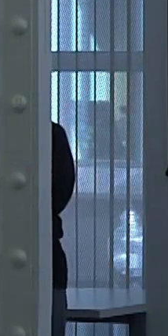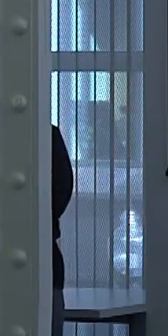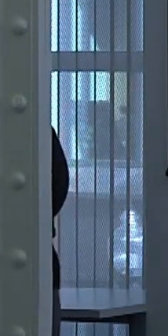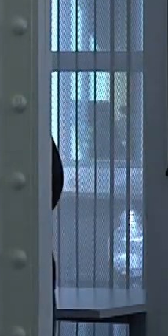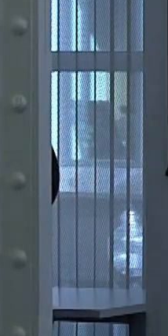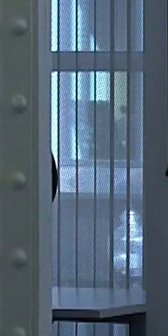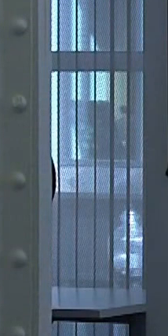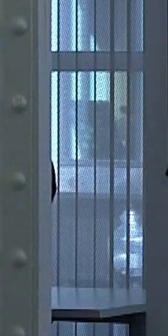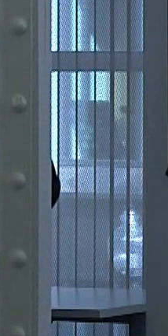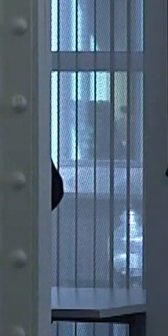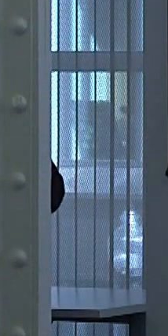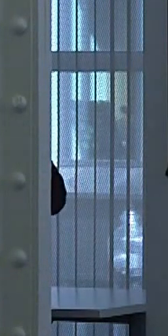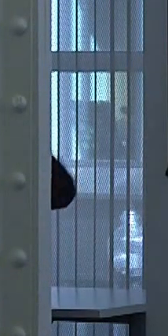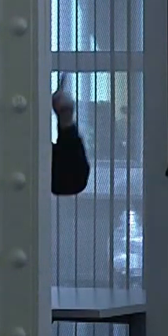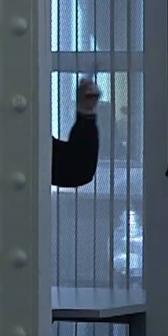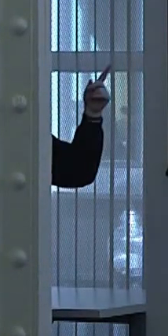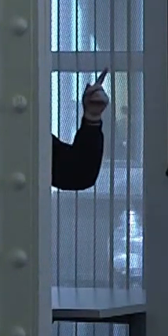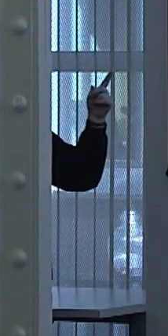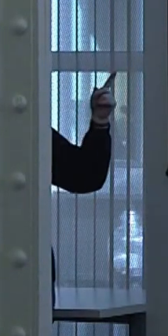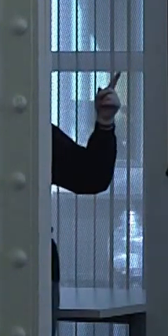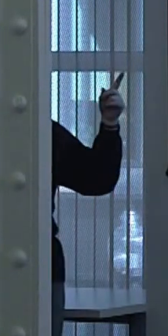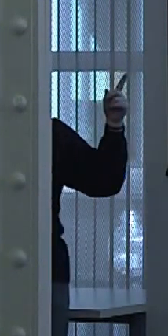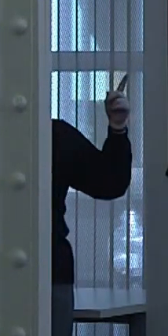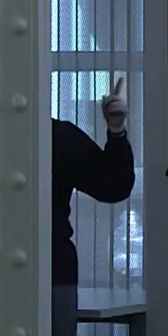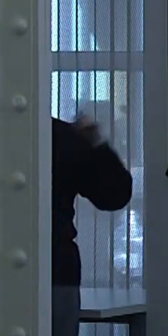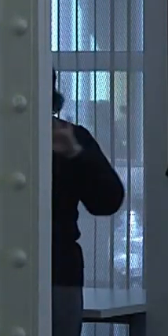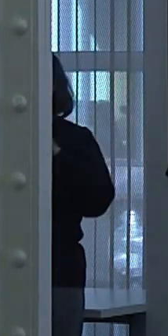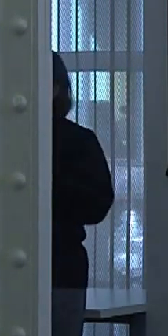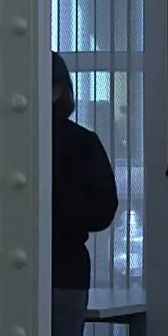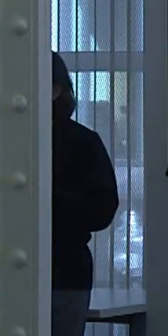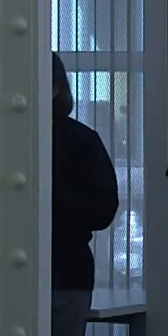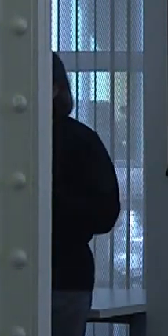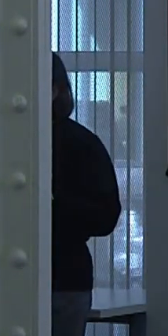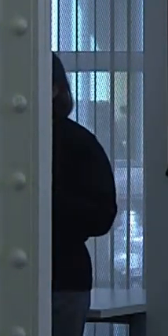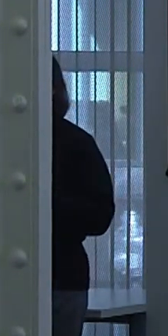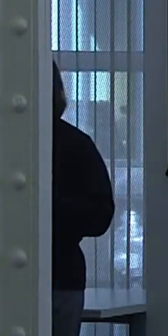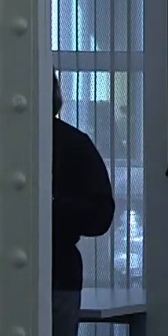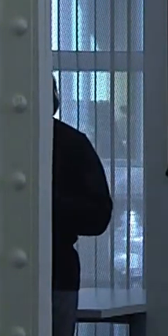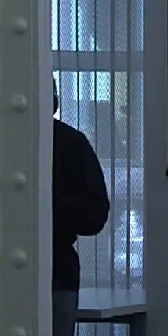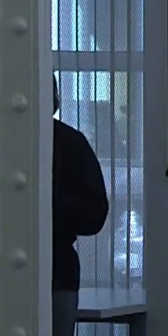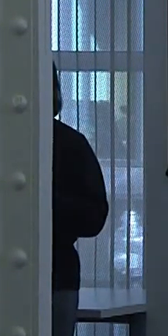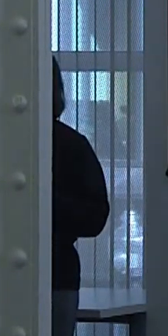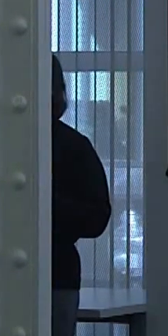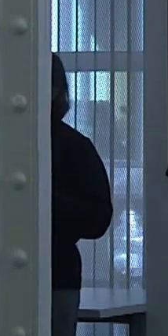that happened November 2, 2011 and this says, "My queer, disabled, welfare, Chicana